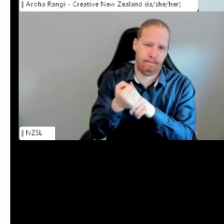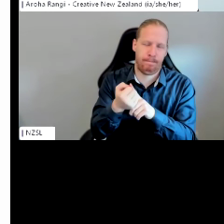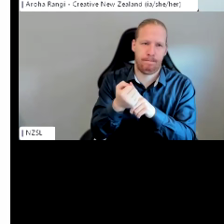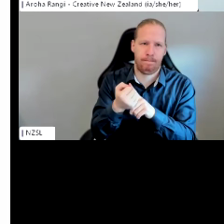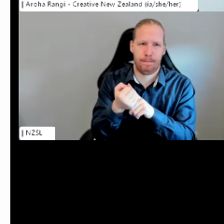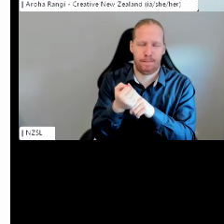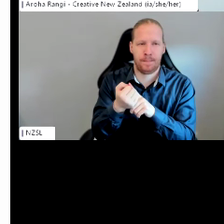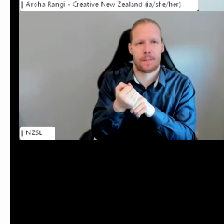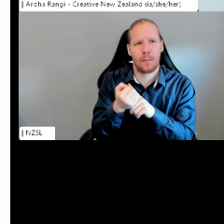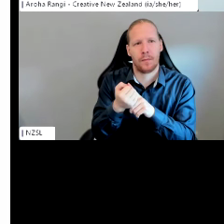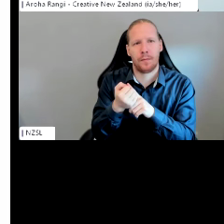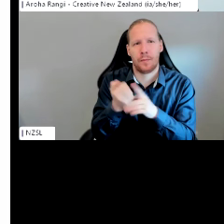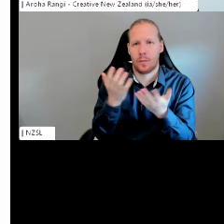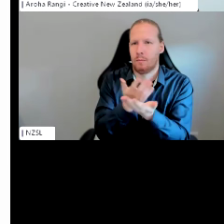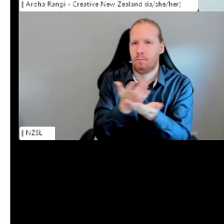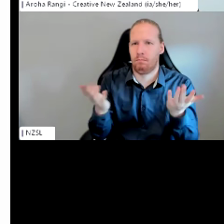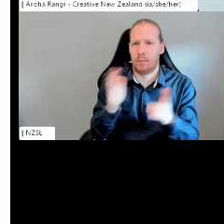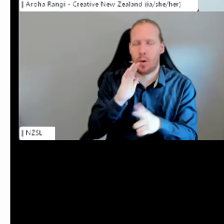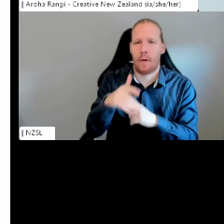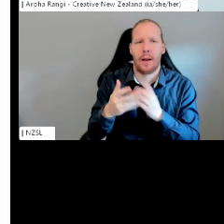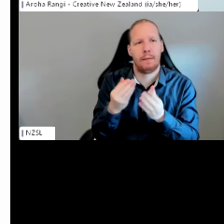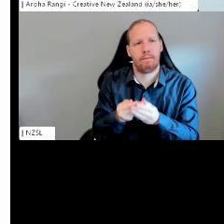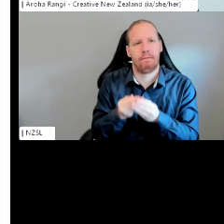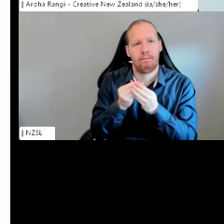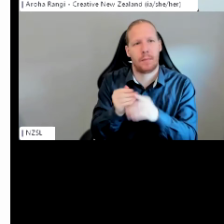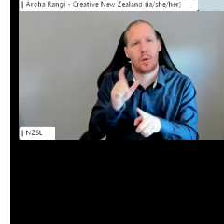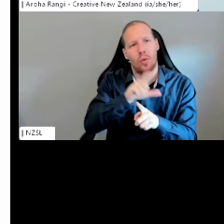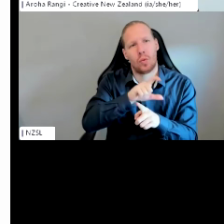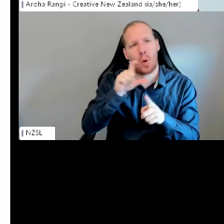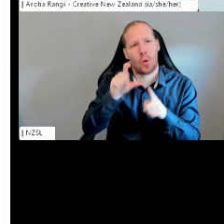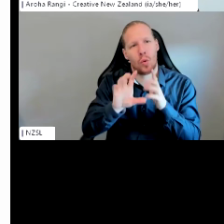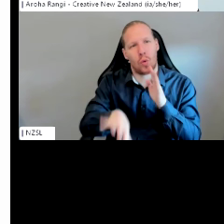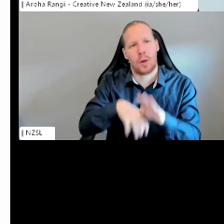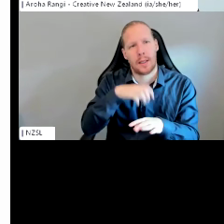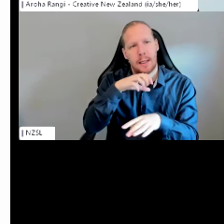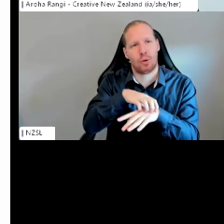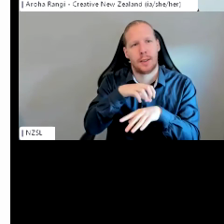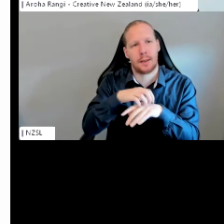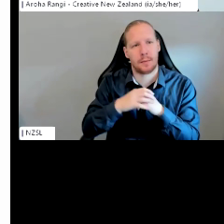um cultural organisations are when either people missed being able to visit them or started to